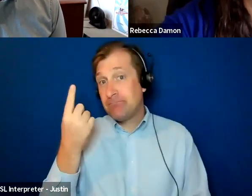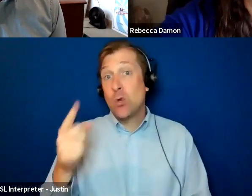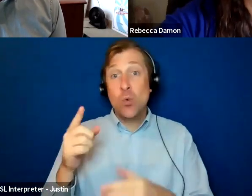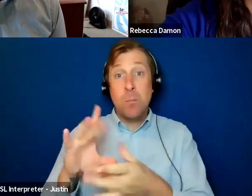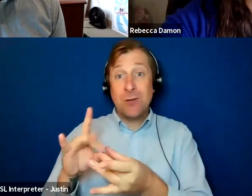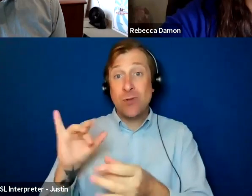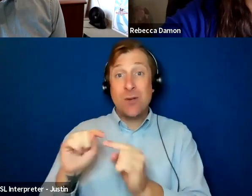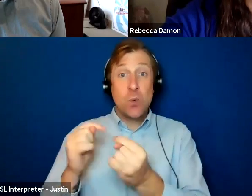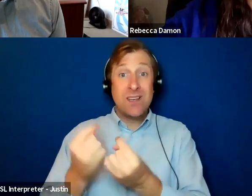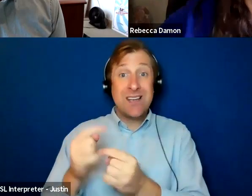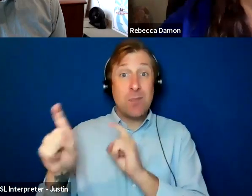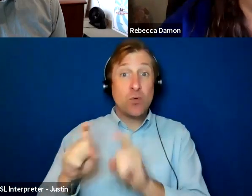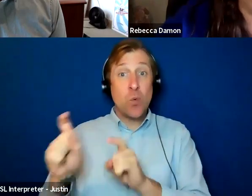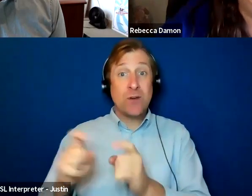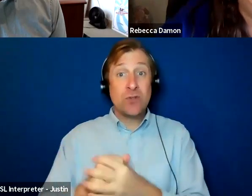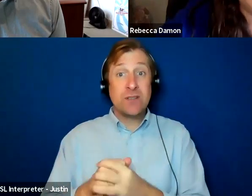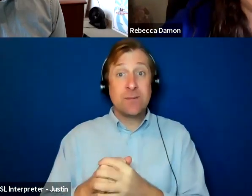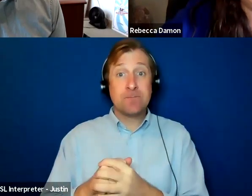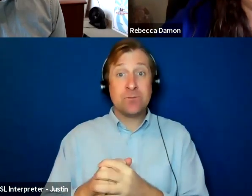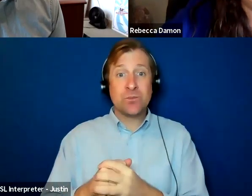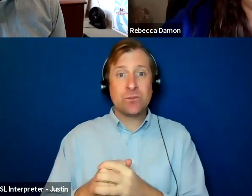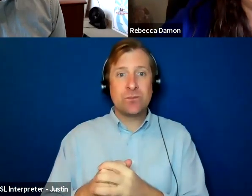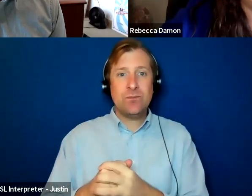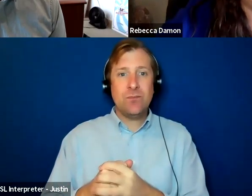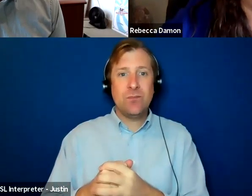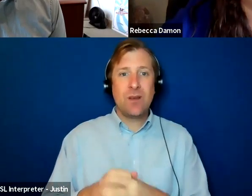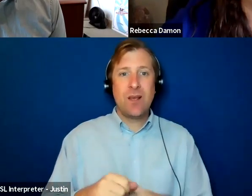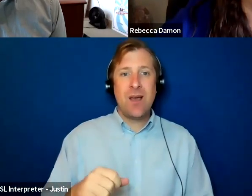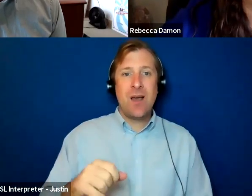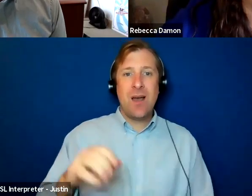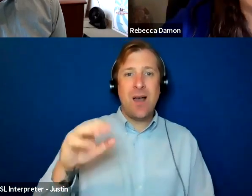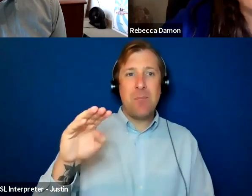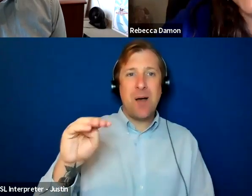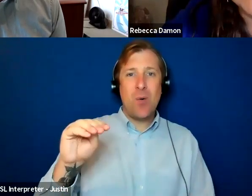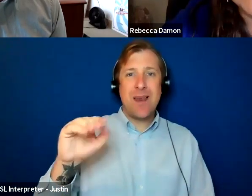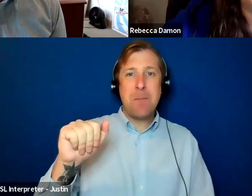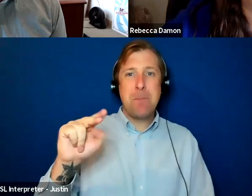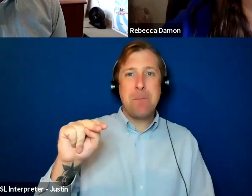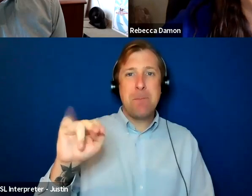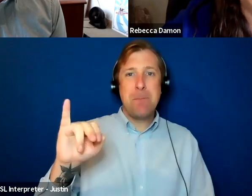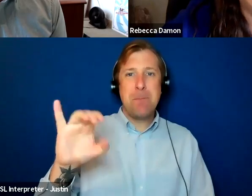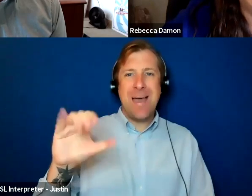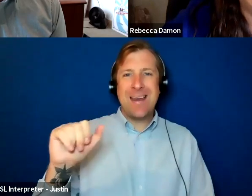you know, questions about mannequins and if it's, will there be any additional testing?